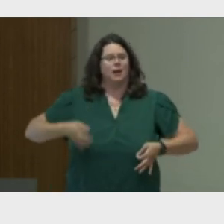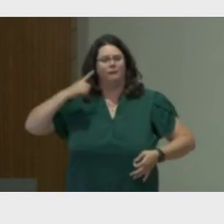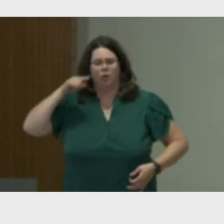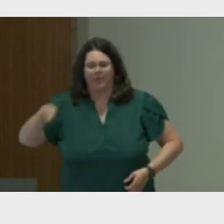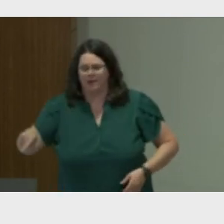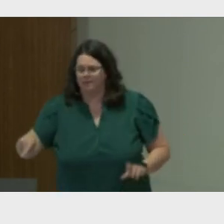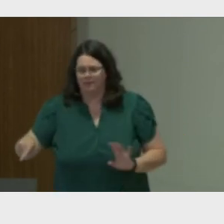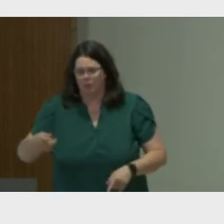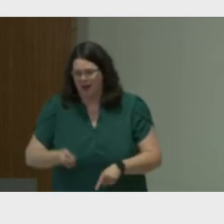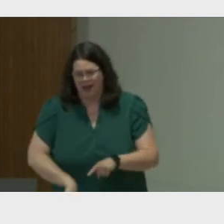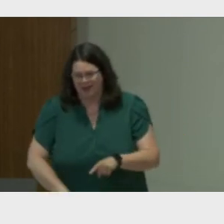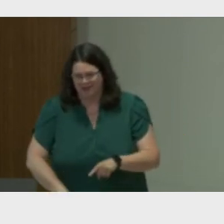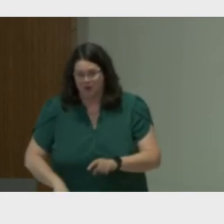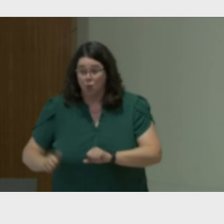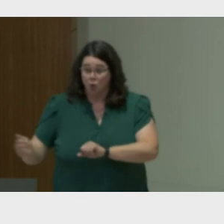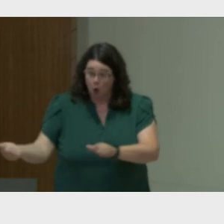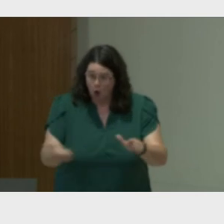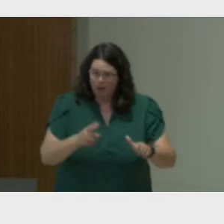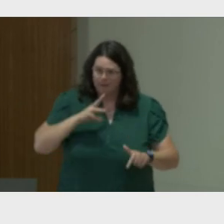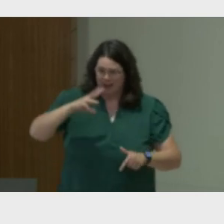We are all baptised into one church,